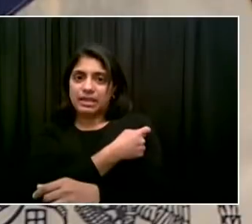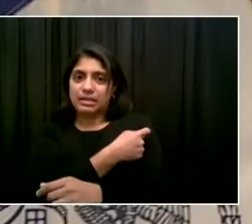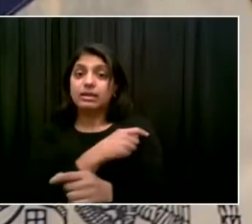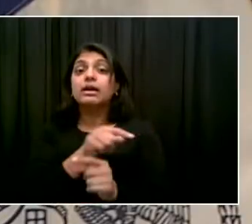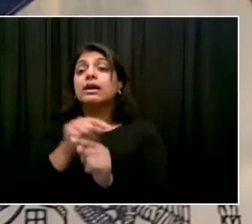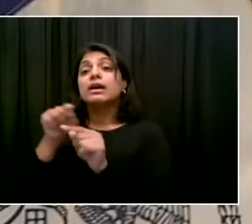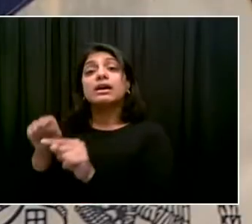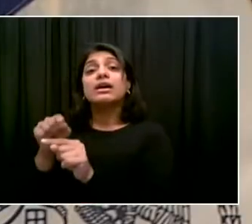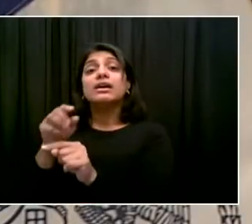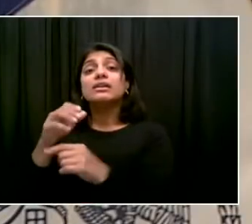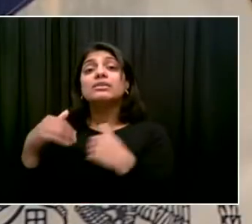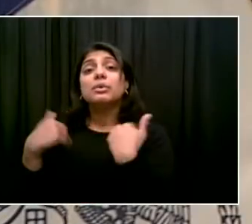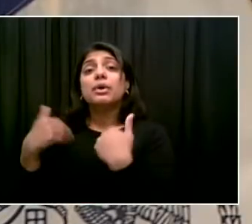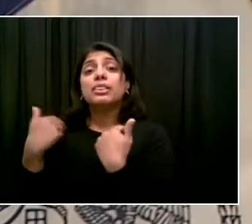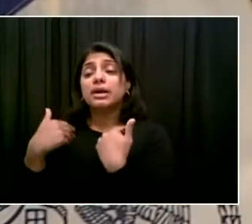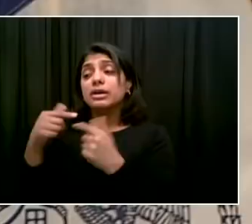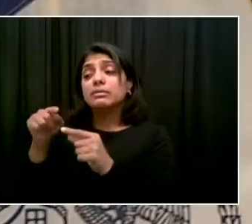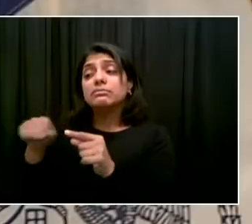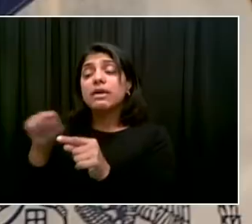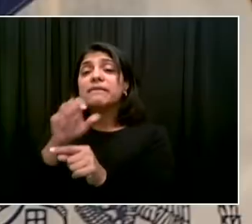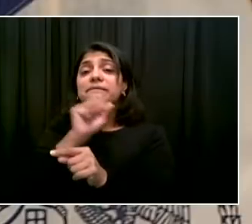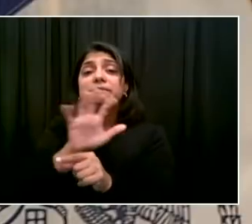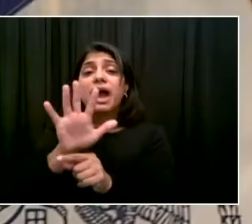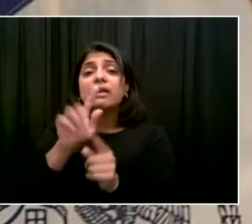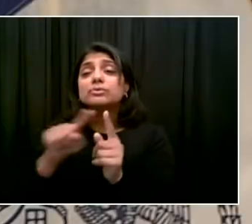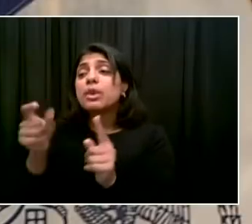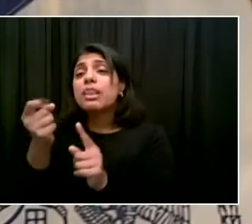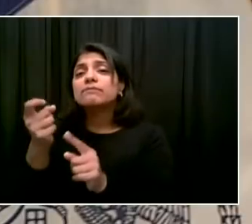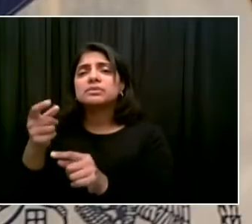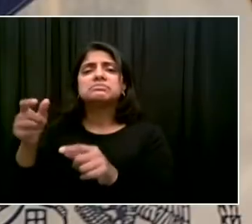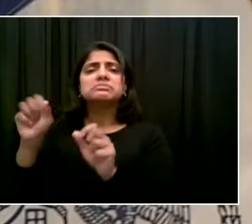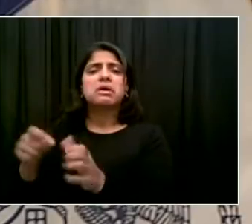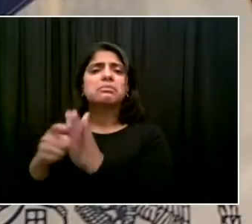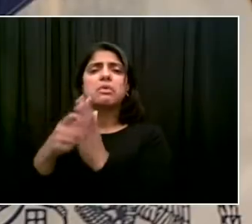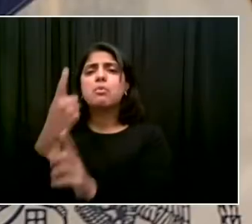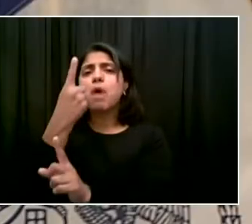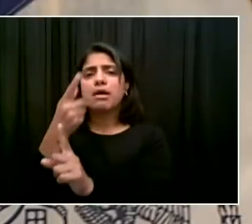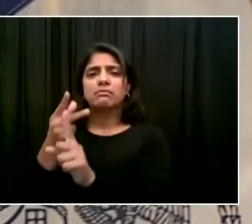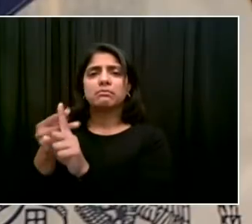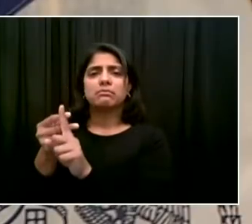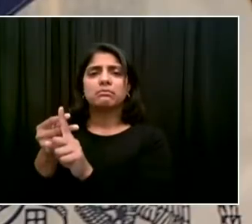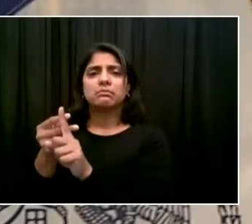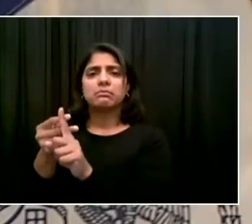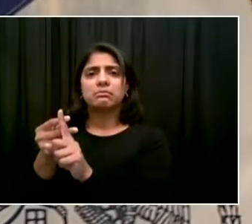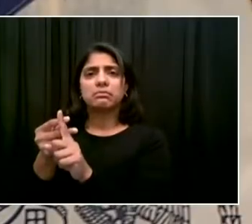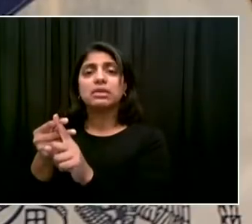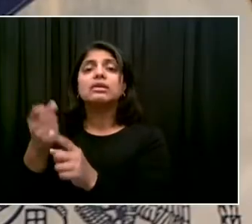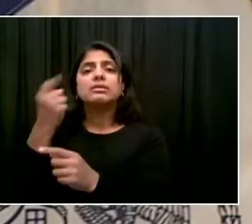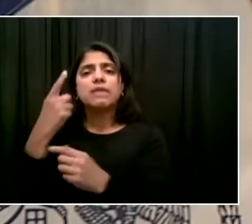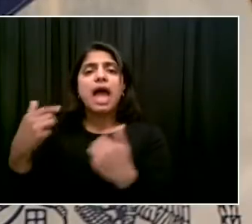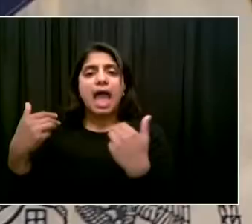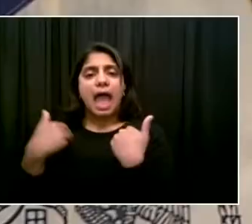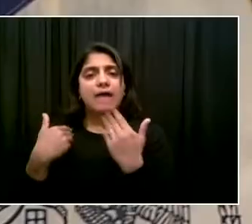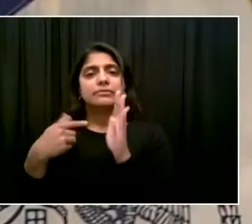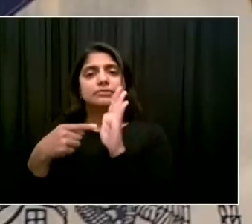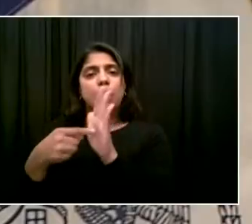BRING A 5 TO 11- YEAOR-LD , THEY HAVE TO HAVE AT LEAST THAT FIRST DOSE TO BE ABLE TGOO INTO A